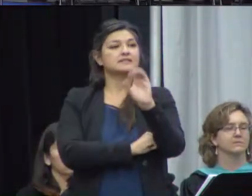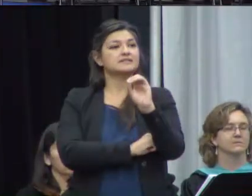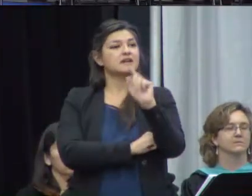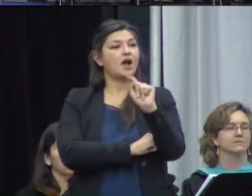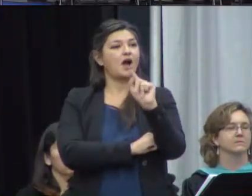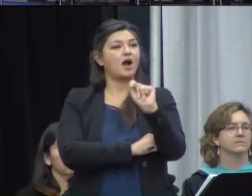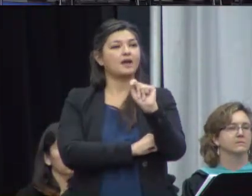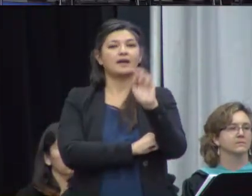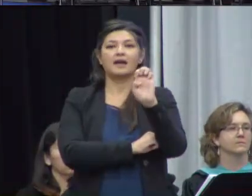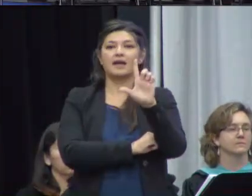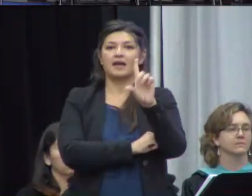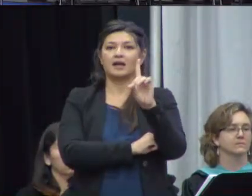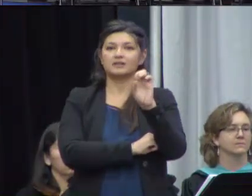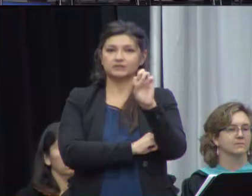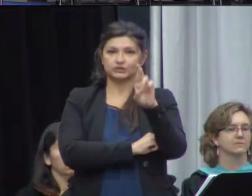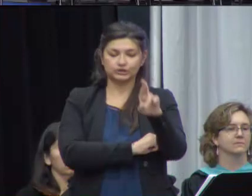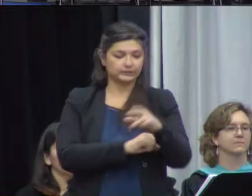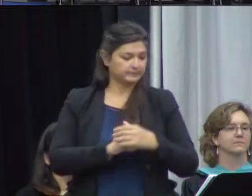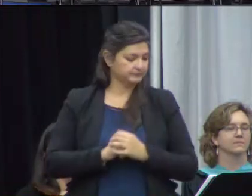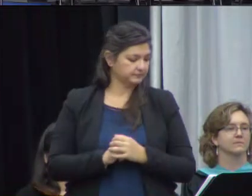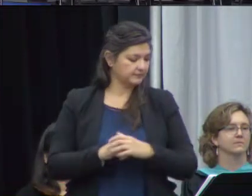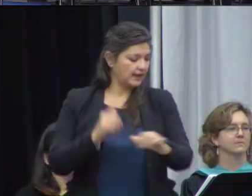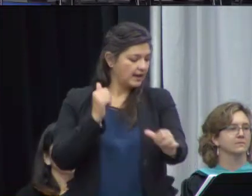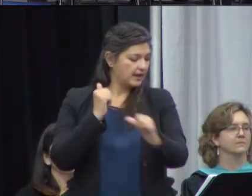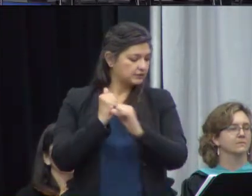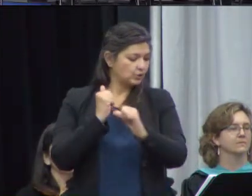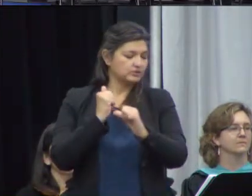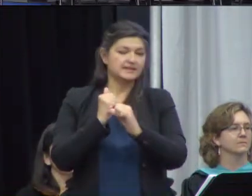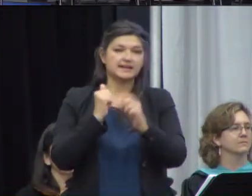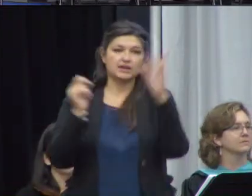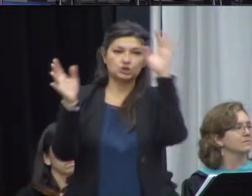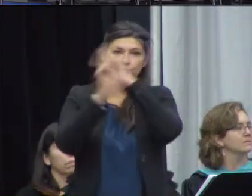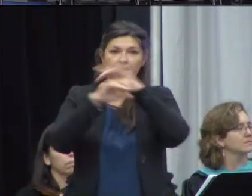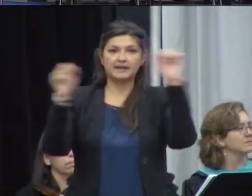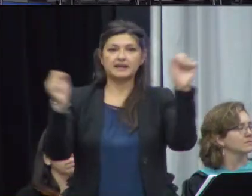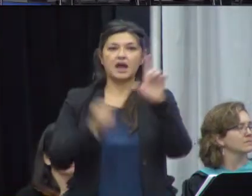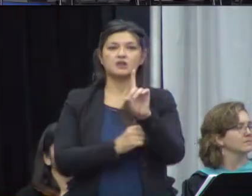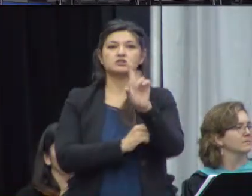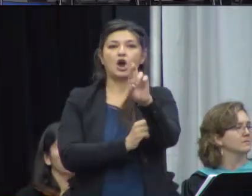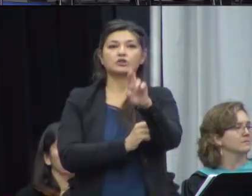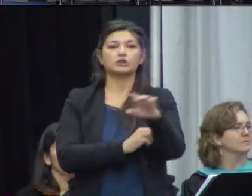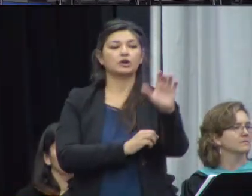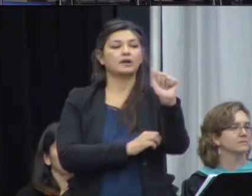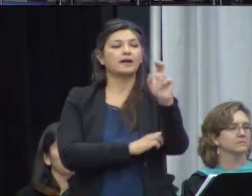(audience applauds) Associate Superintendent Dr. Antonio Gonzalez.